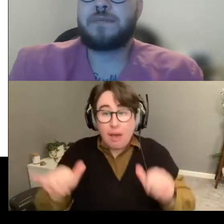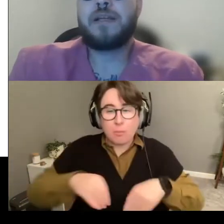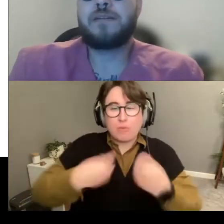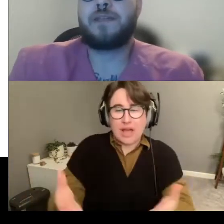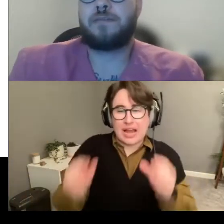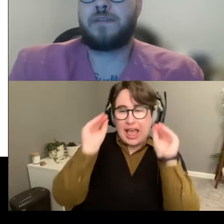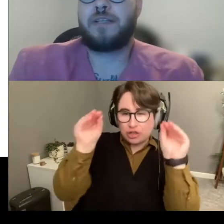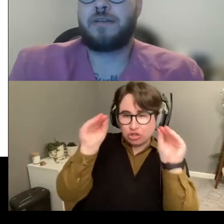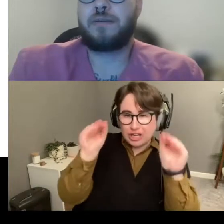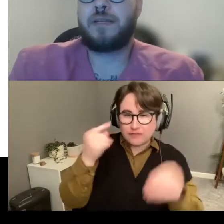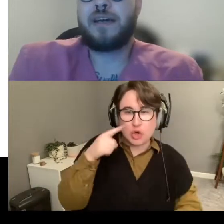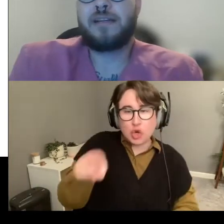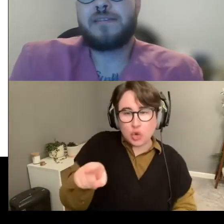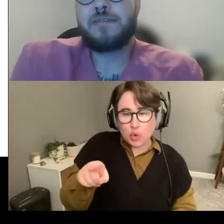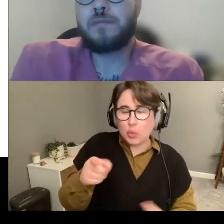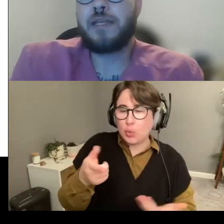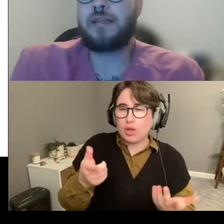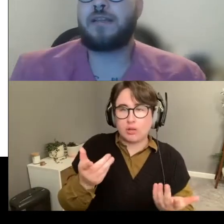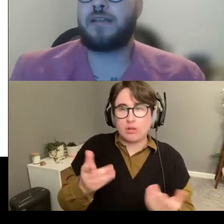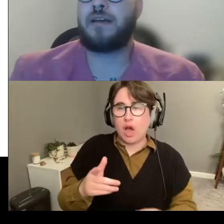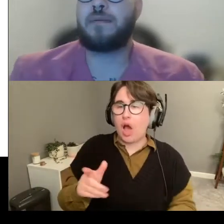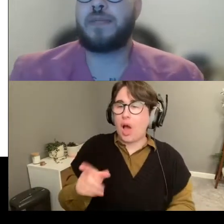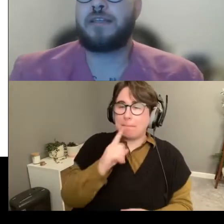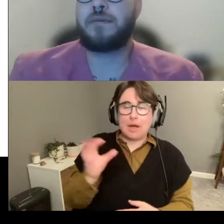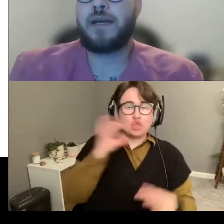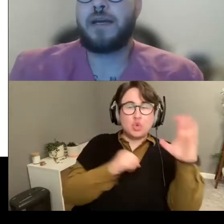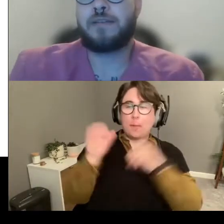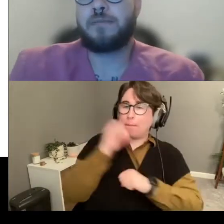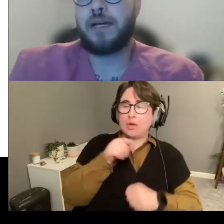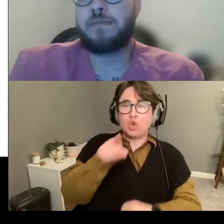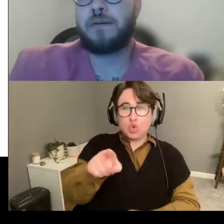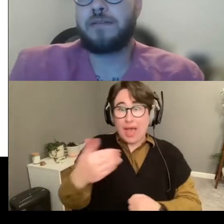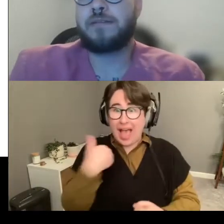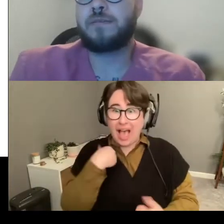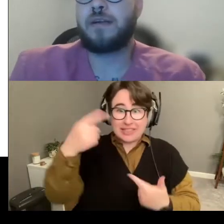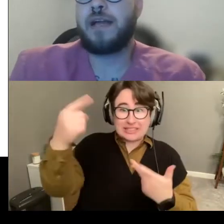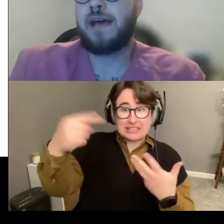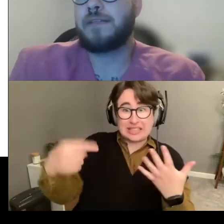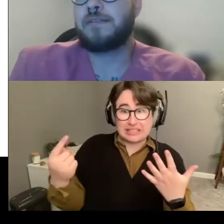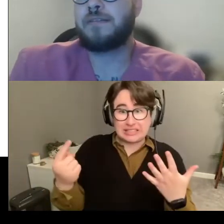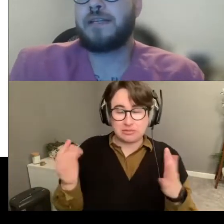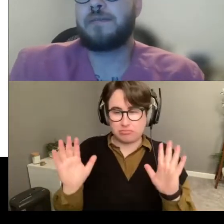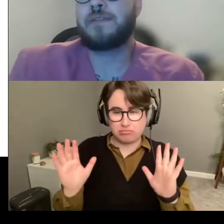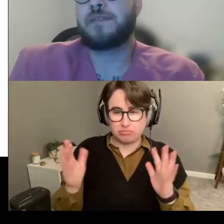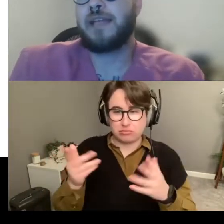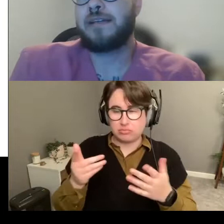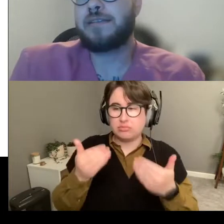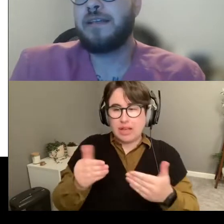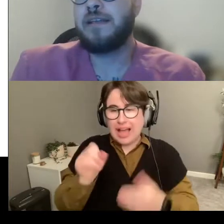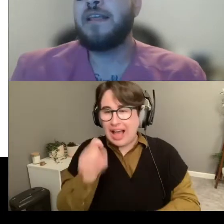that's relevant for you and not assuming that you have certain body parts or are having certain types of sex.